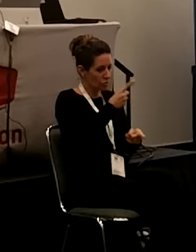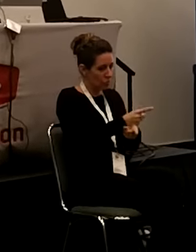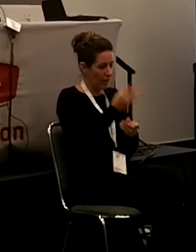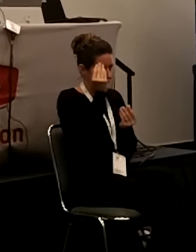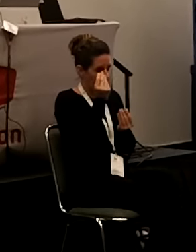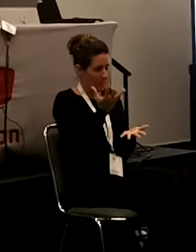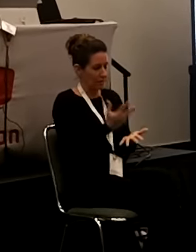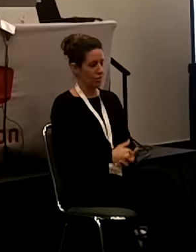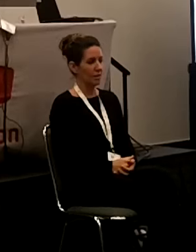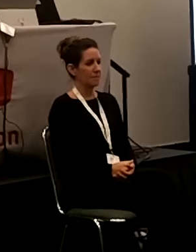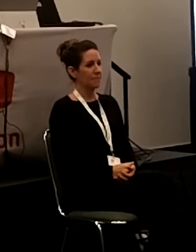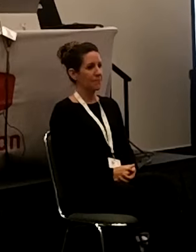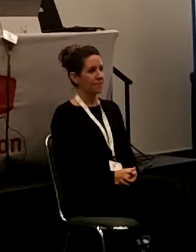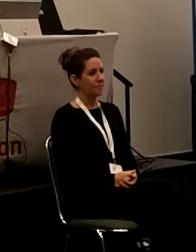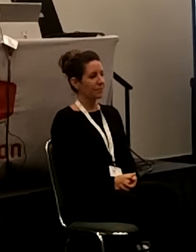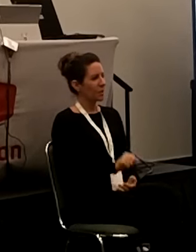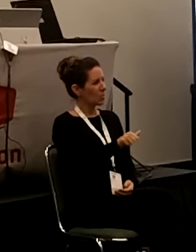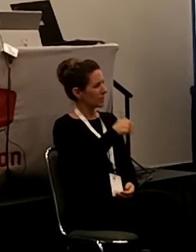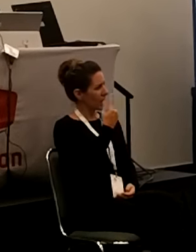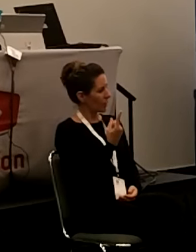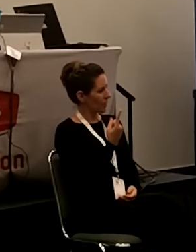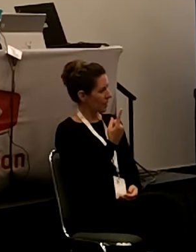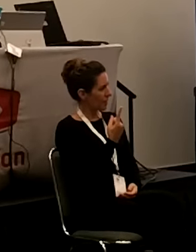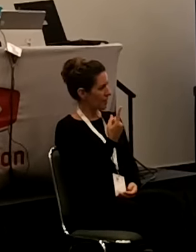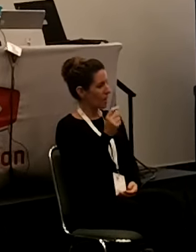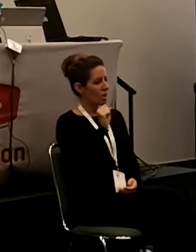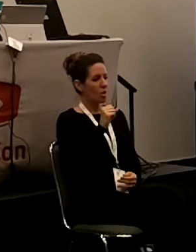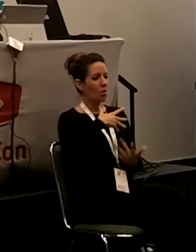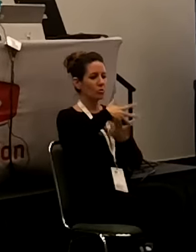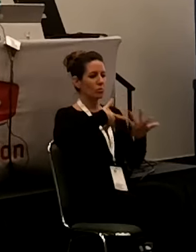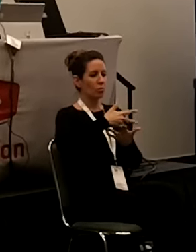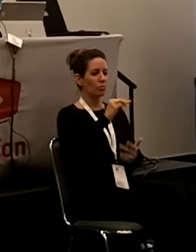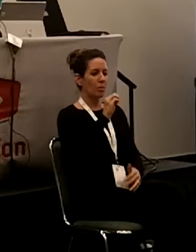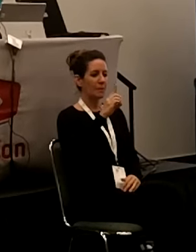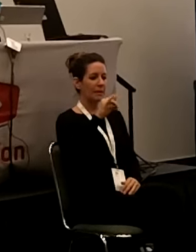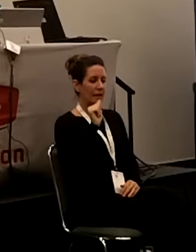And... what's the other one that I didn't put on there? Oh, social media, you know, Twitter or Instagram.